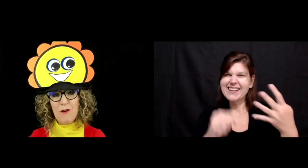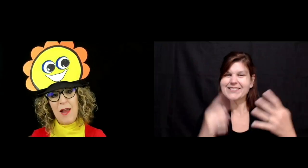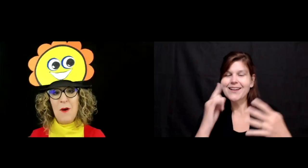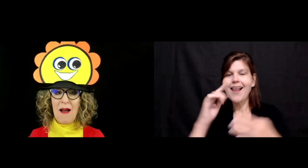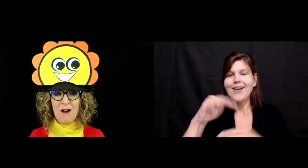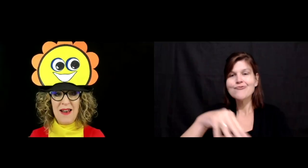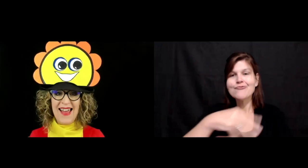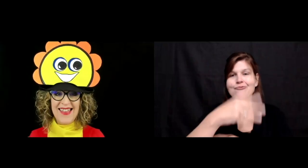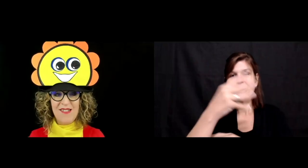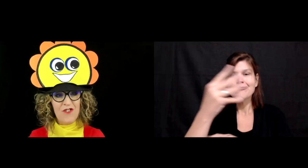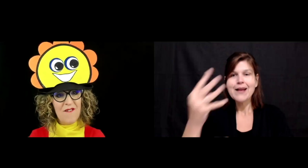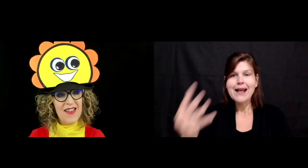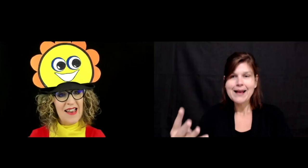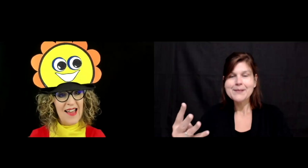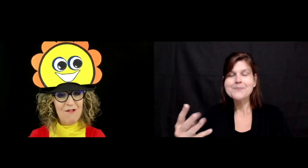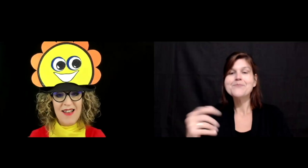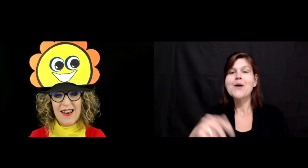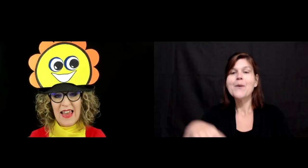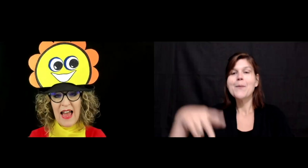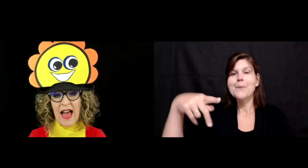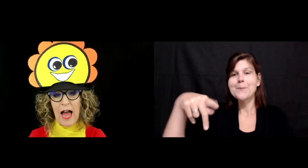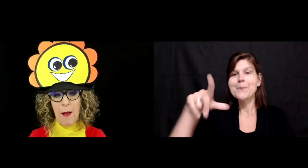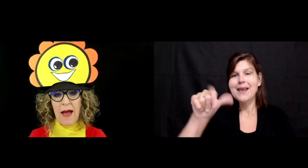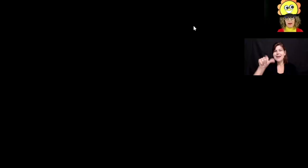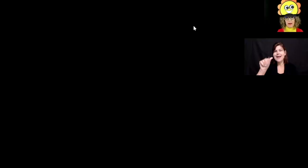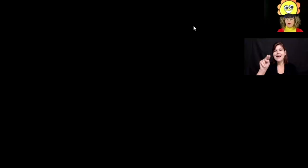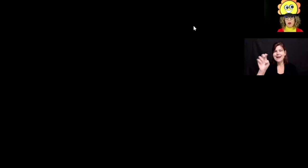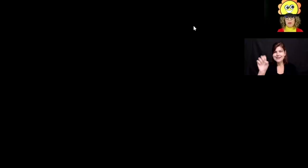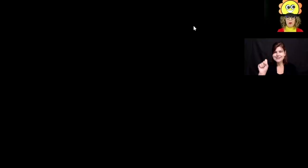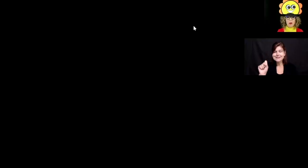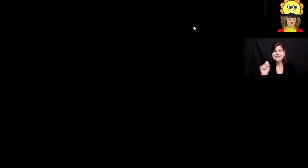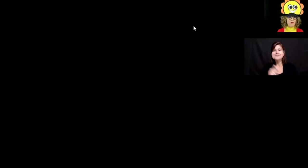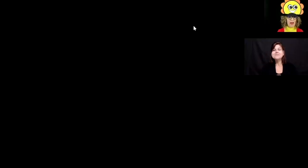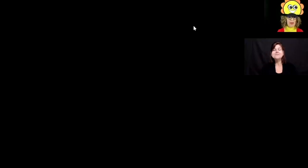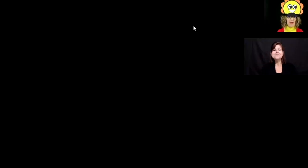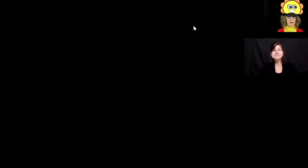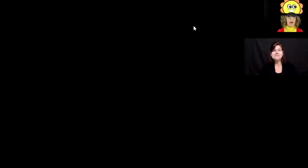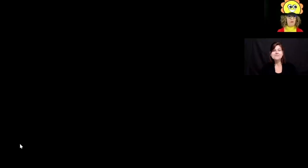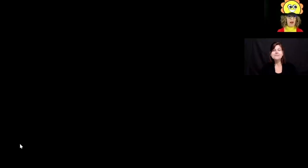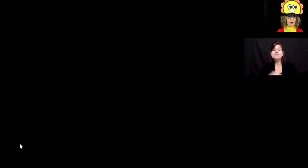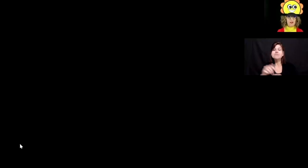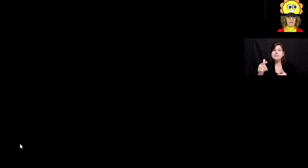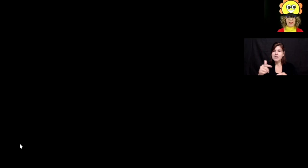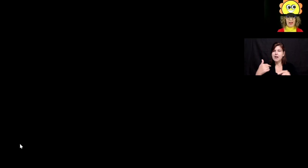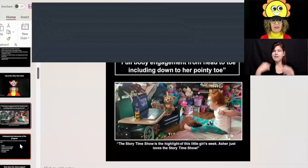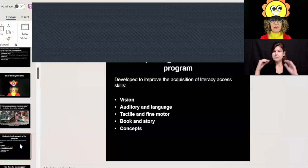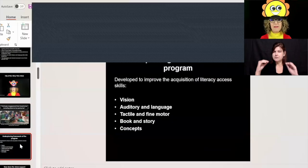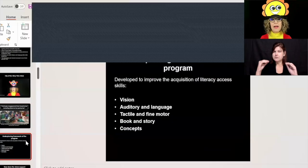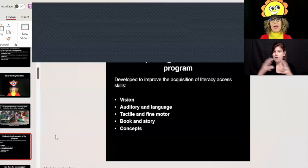or the rainbow aeroplanes, whichever you like, really. I talk to lots of training, train lots of educators